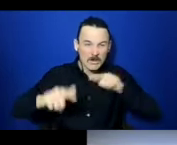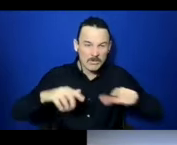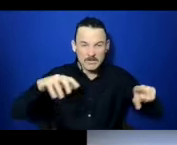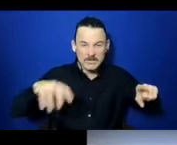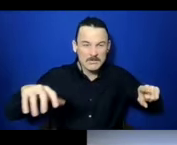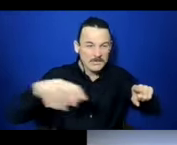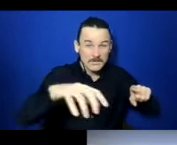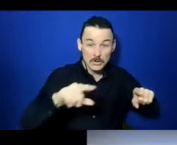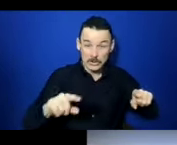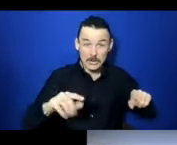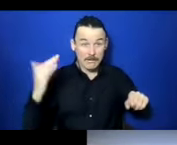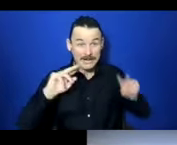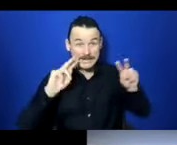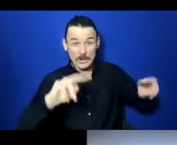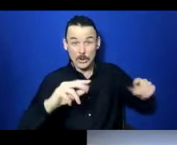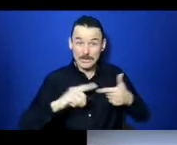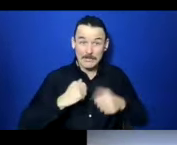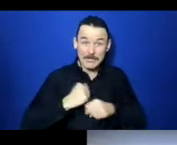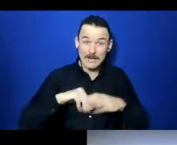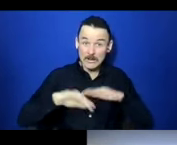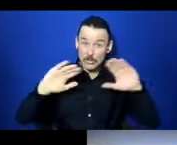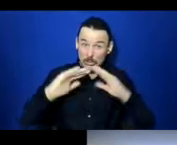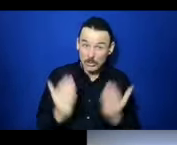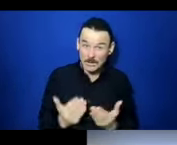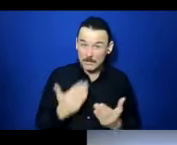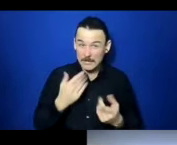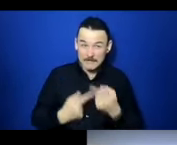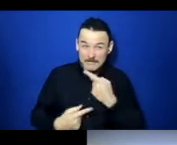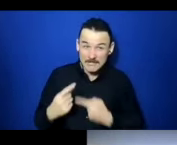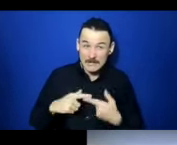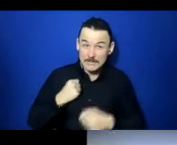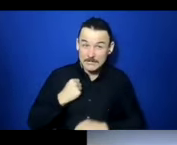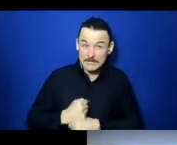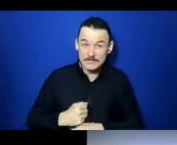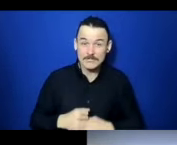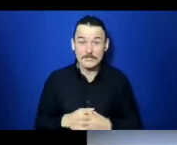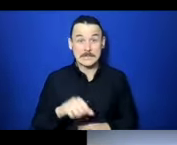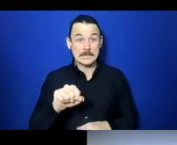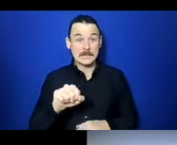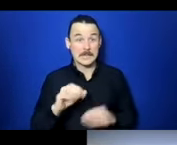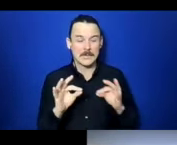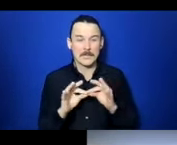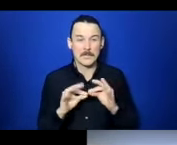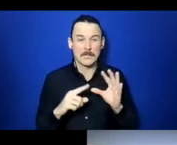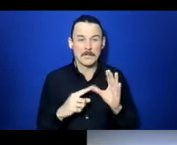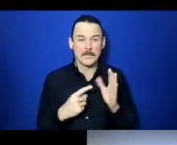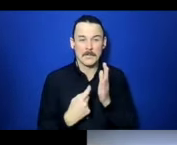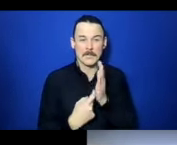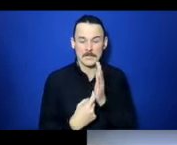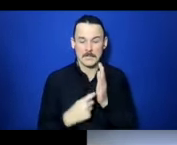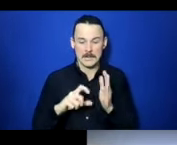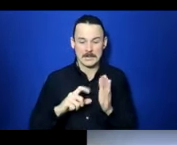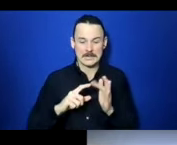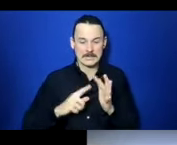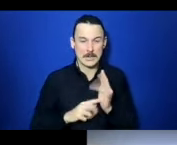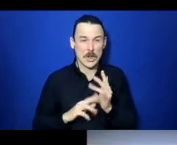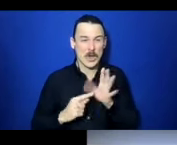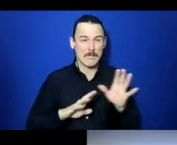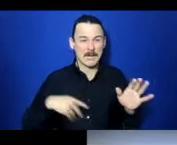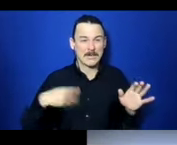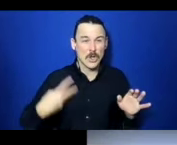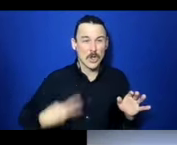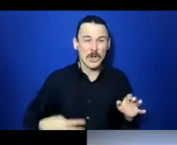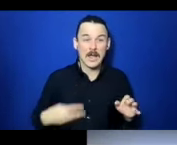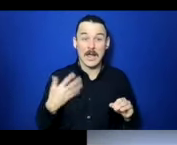[Victor] Yeah of course. In Barcelona, there's an integrated approach to disability strategy,